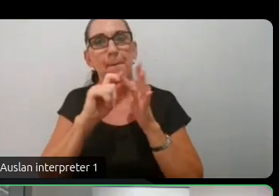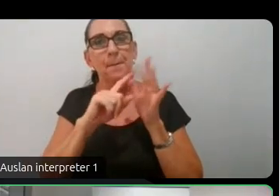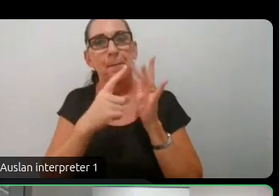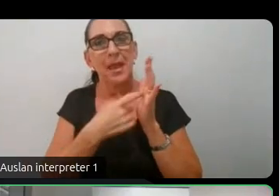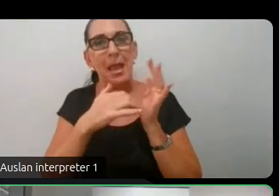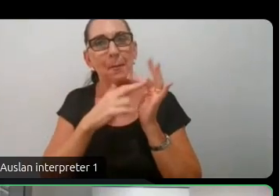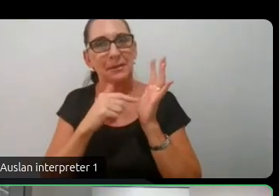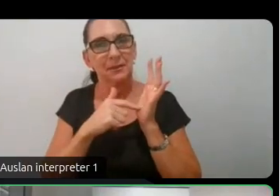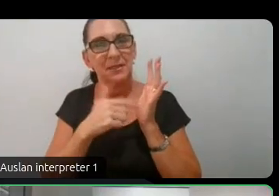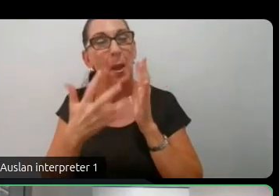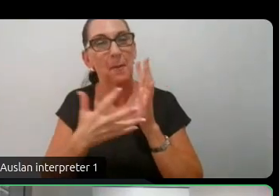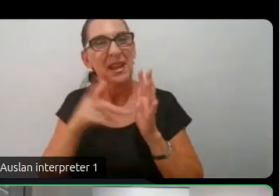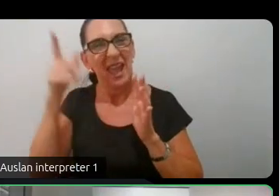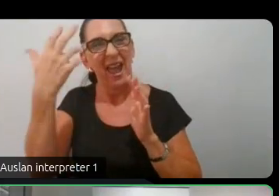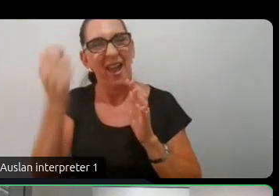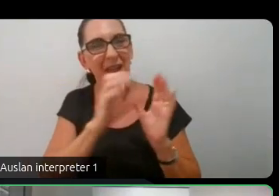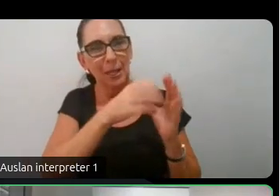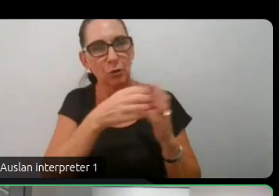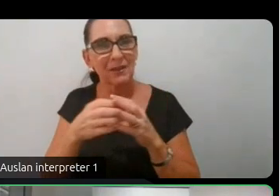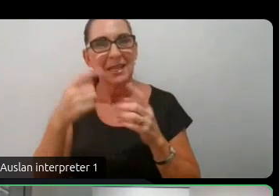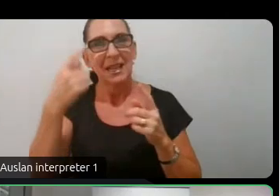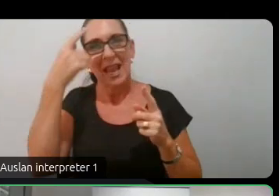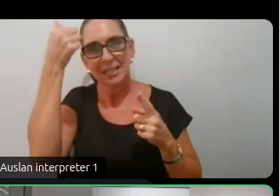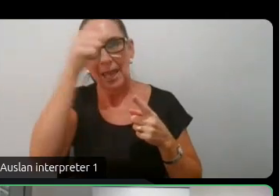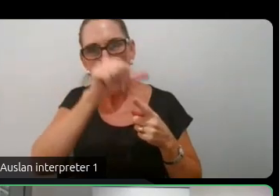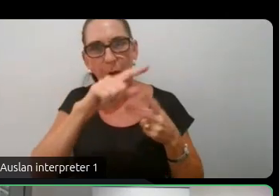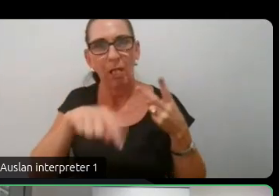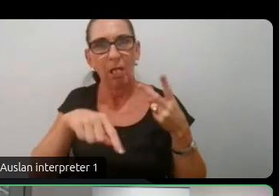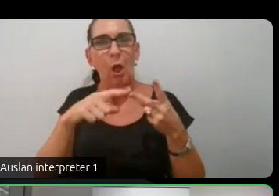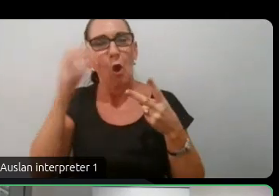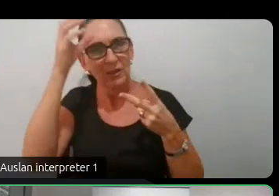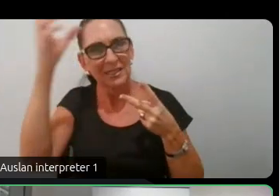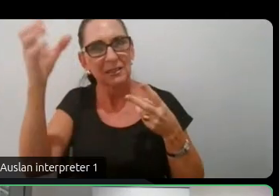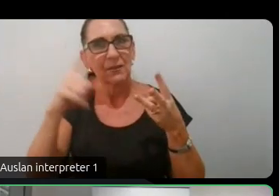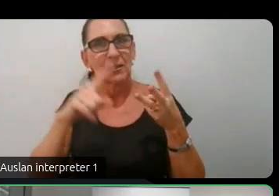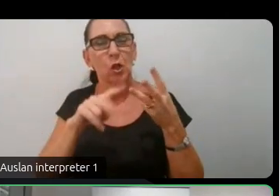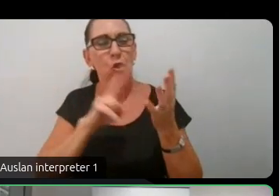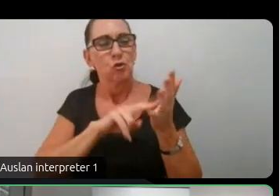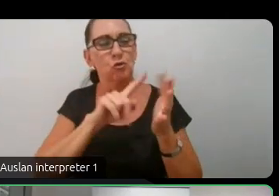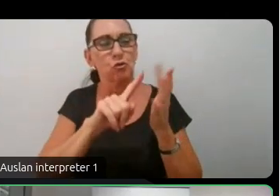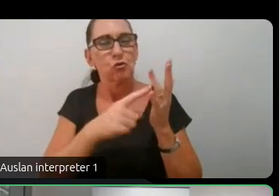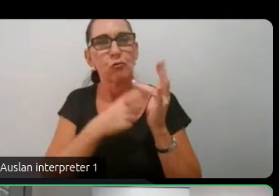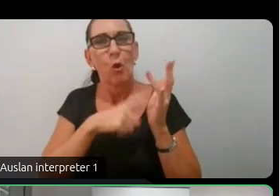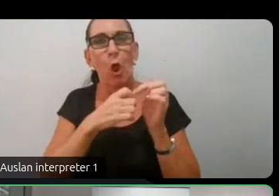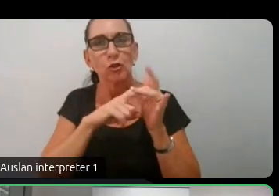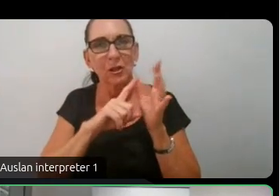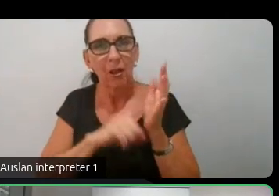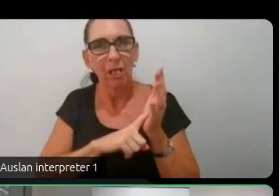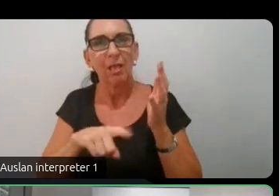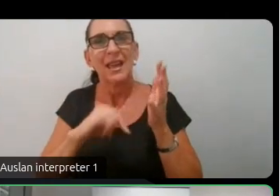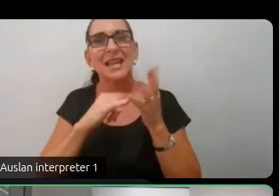those are categorized as intellectual cognitive neurological sensory or physical impairments or